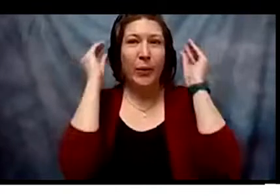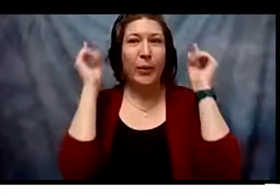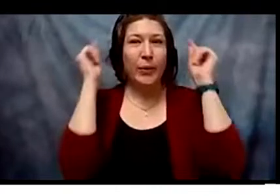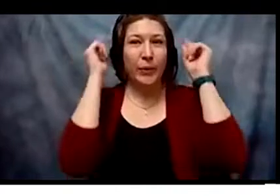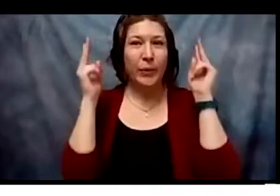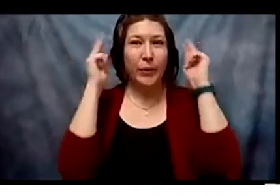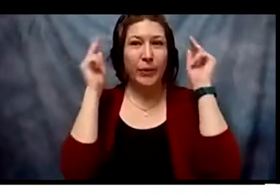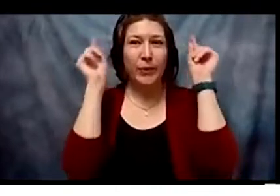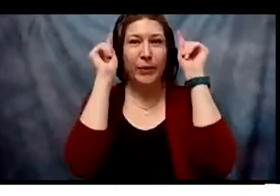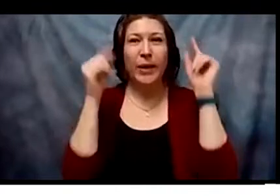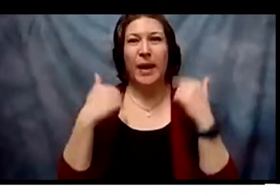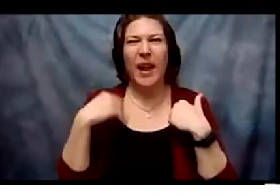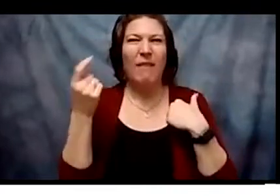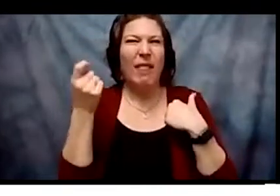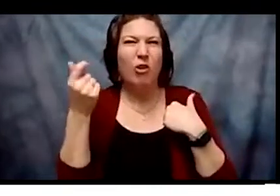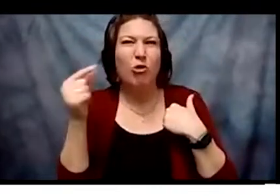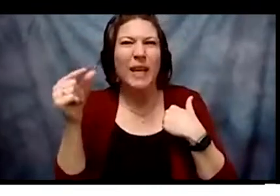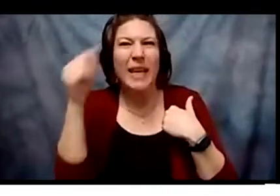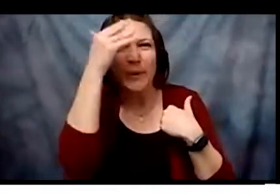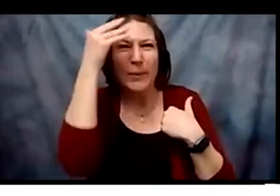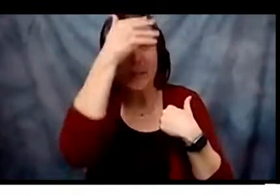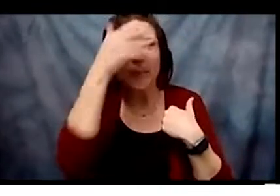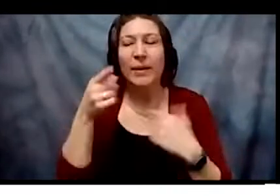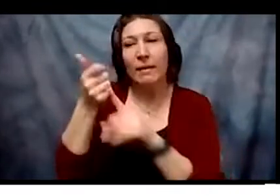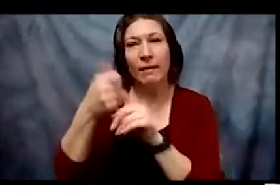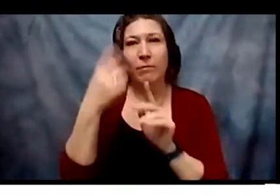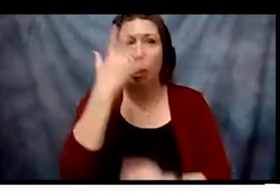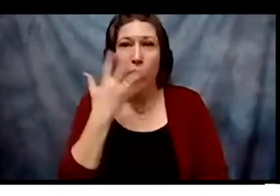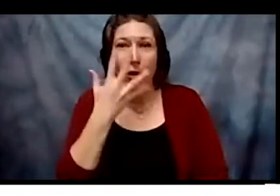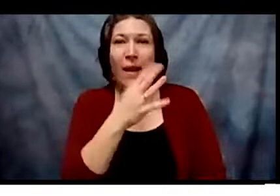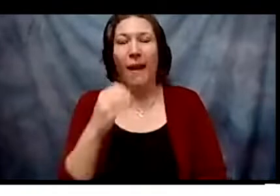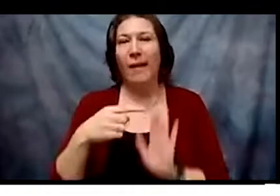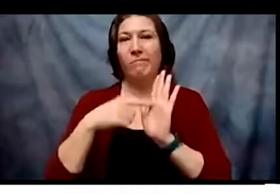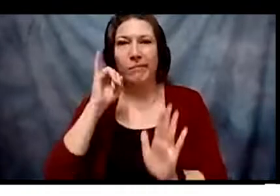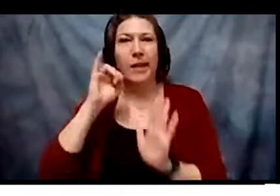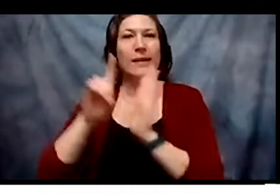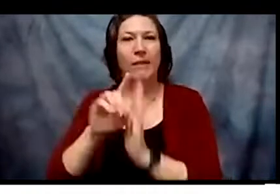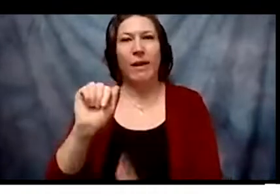present and identify as Asian and ableism, according to Lydia,